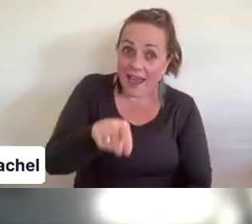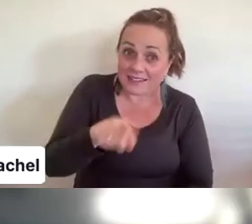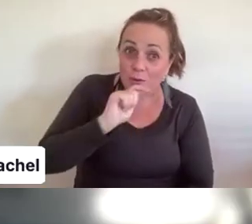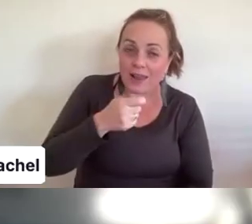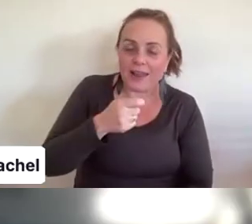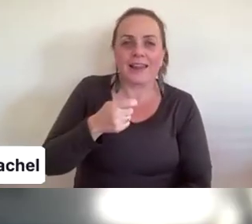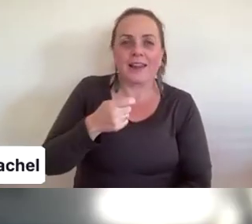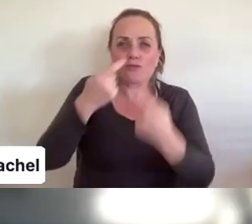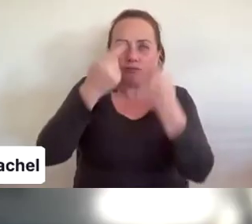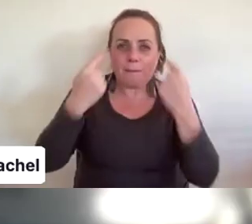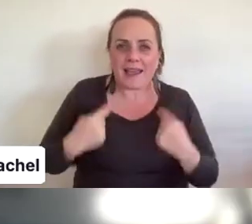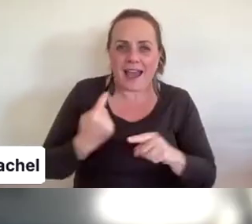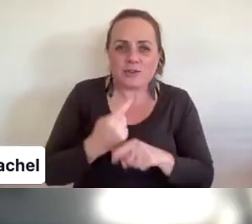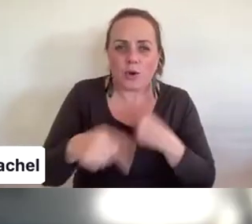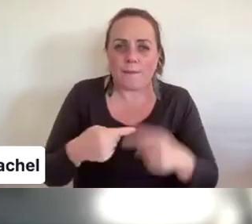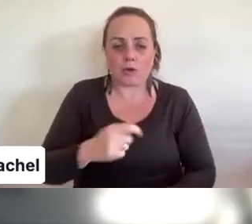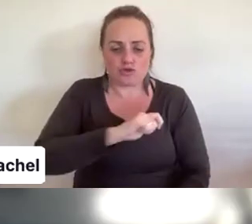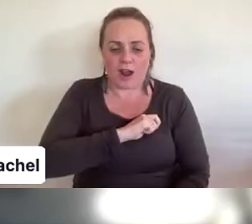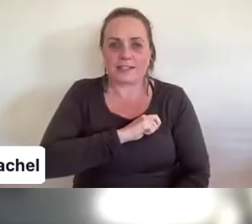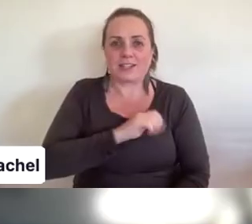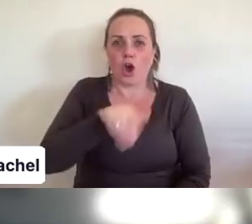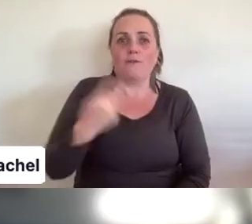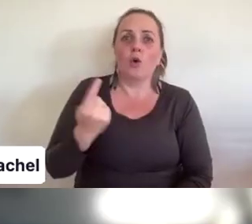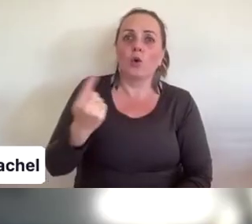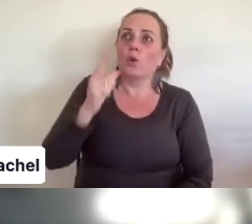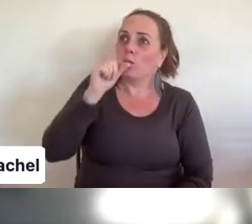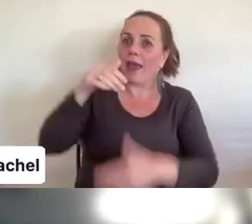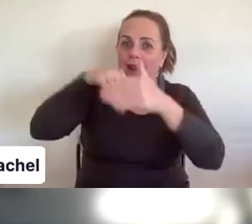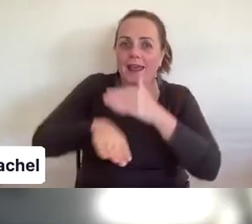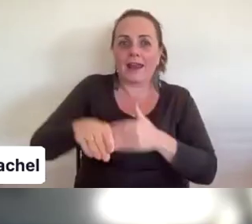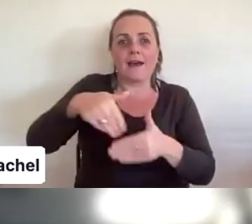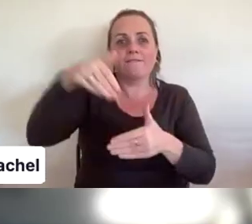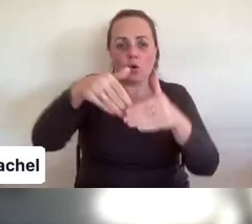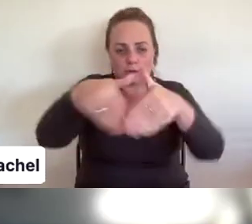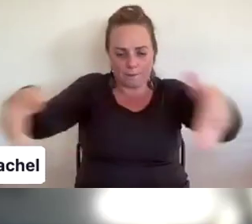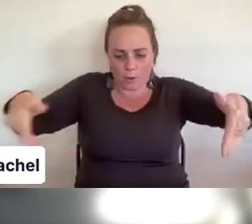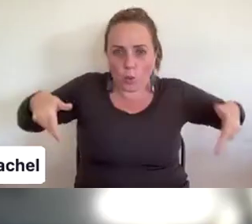Anusha was talking about who can get access to the voting booth. Who comes from backgrounds that make